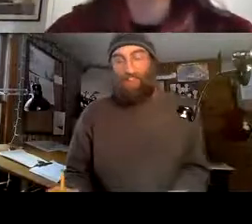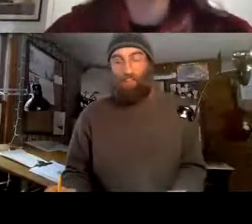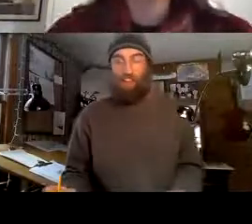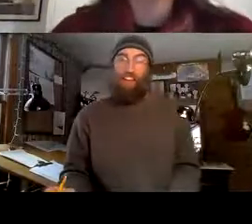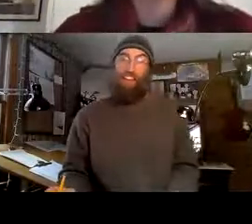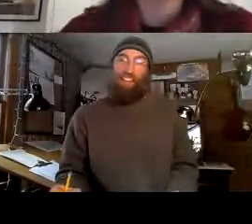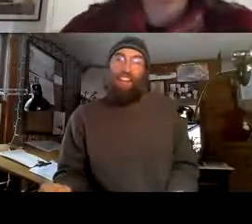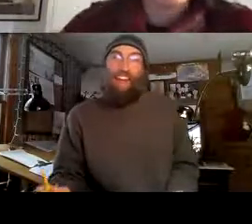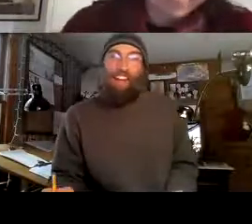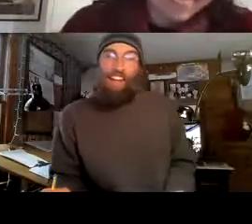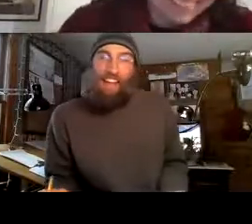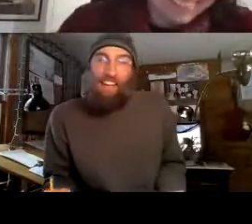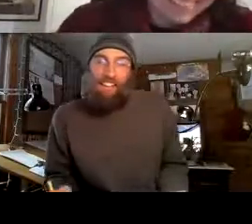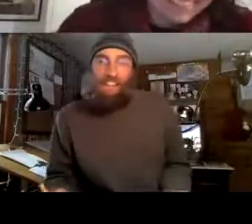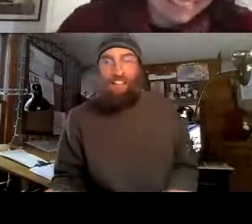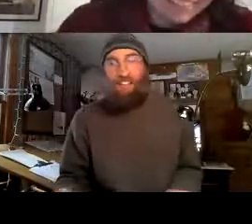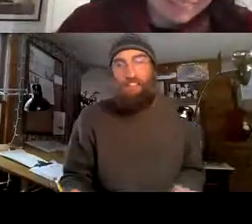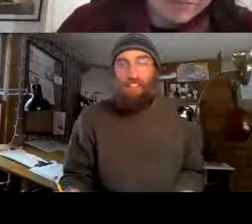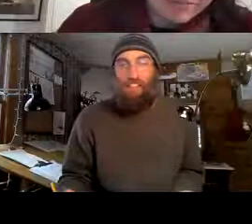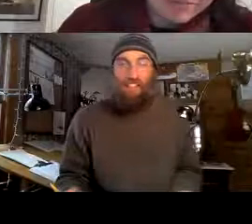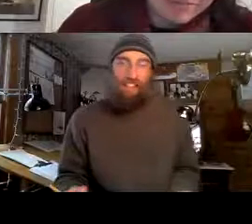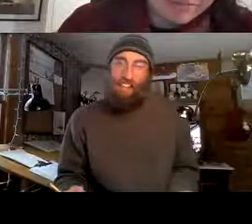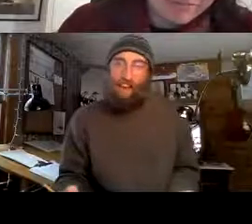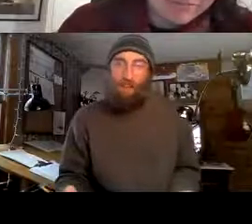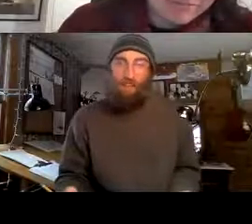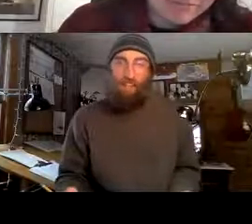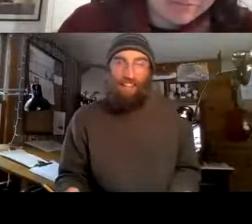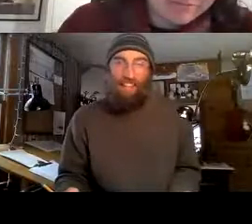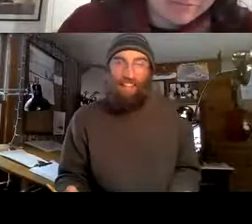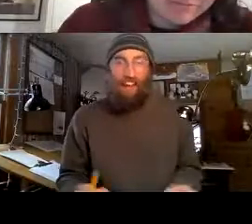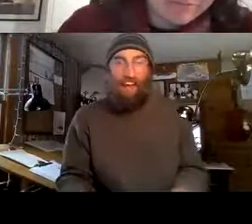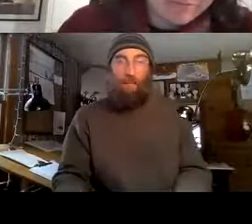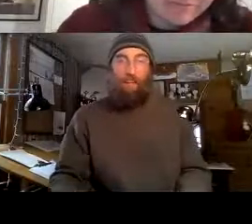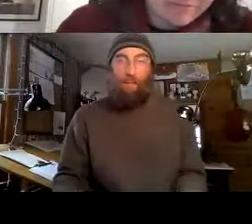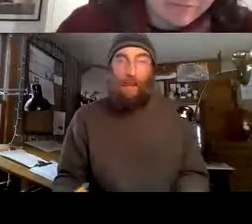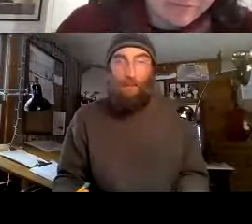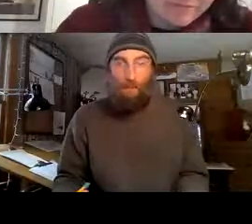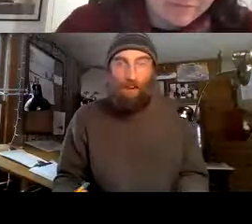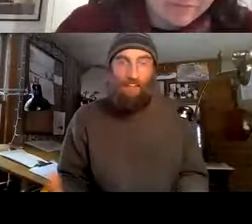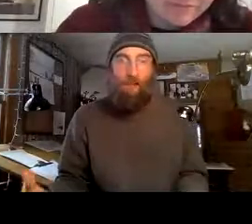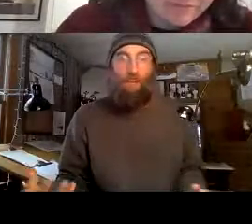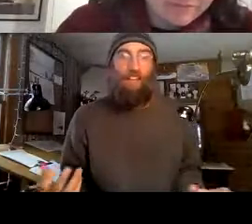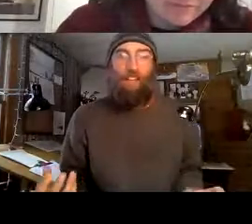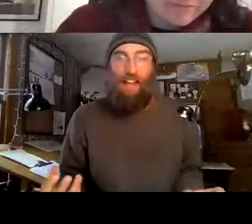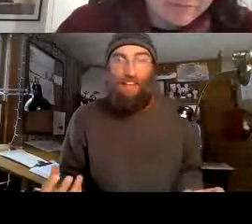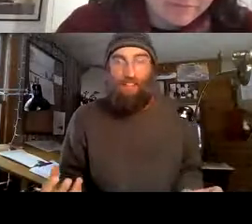that's kind of fun. And, and, it's like there's there's this thing that happens, it's not happening on the paper, right, it's happening in our heads,